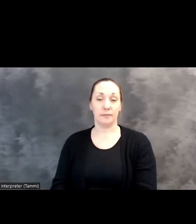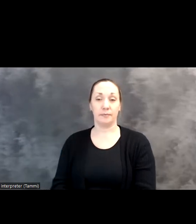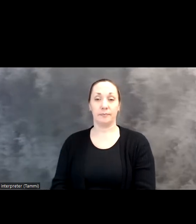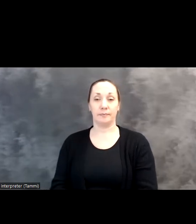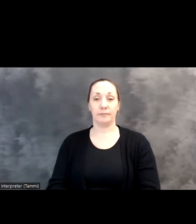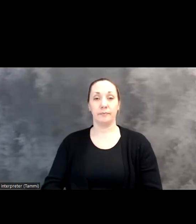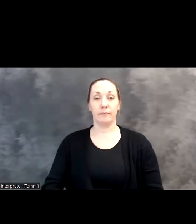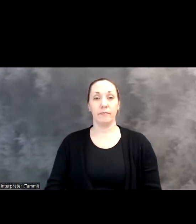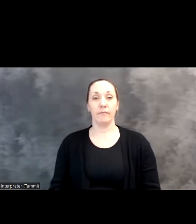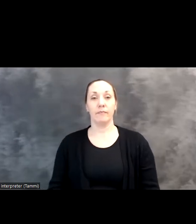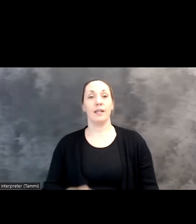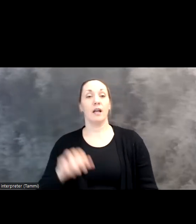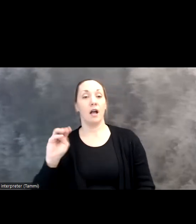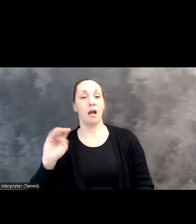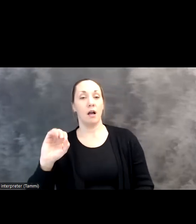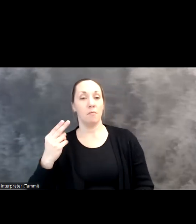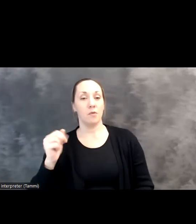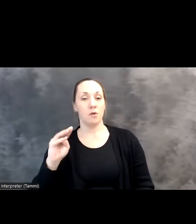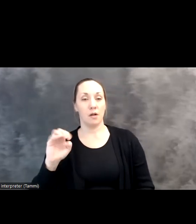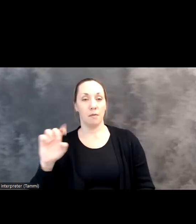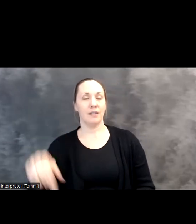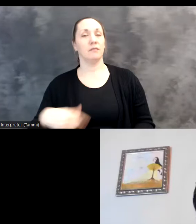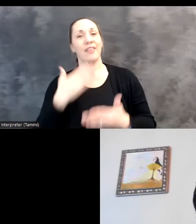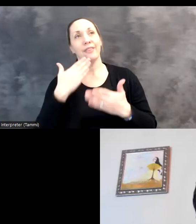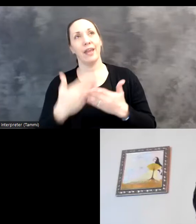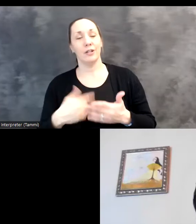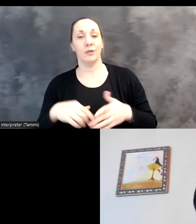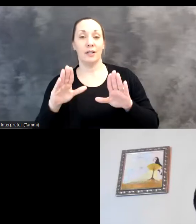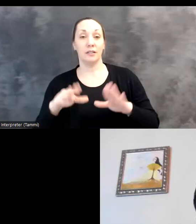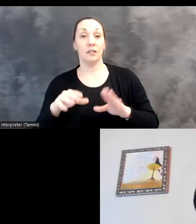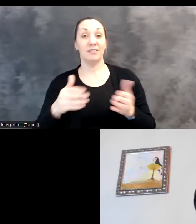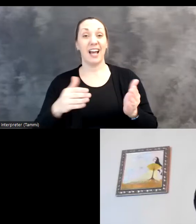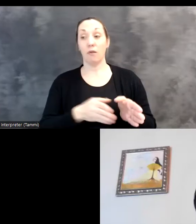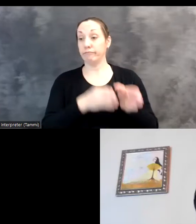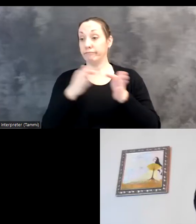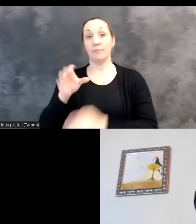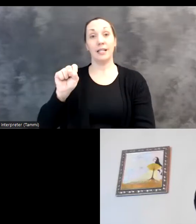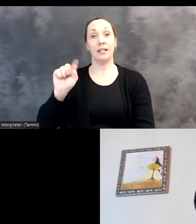the world a little bit more accessible for those individuals with disabilities